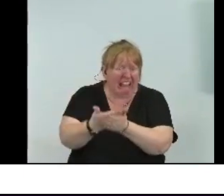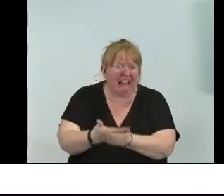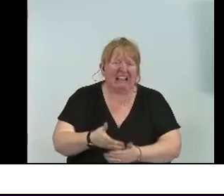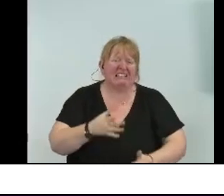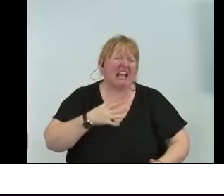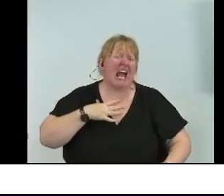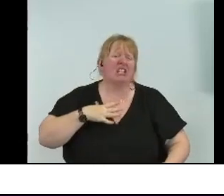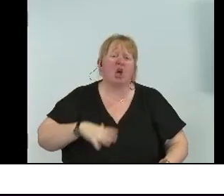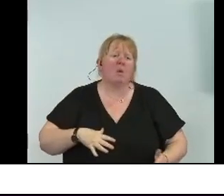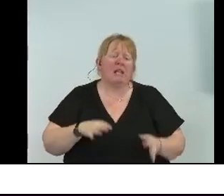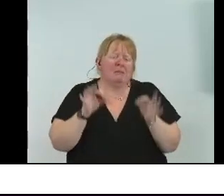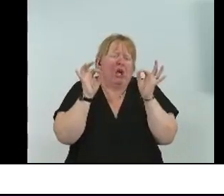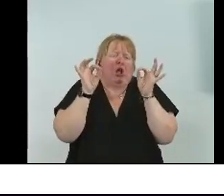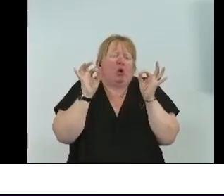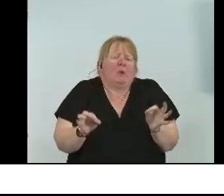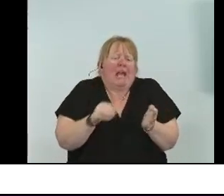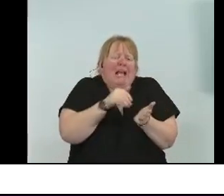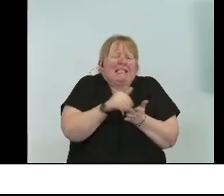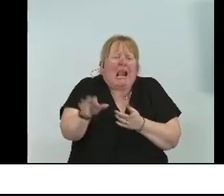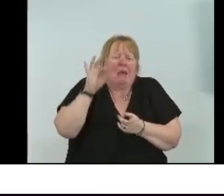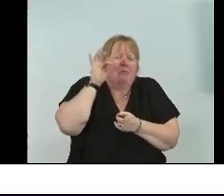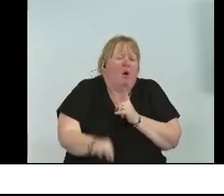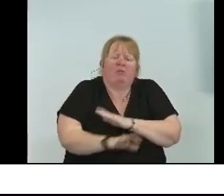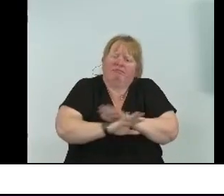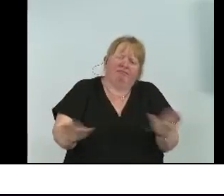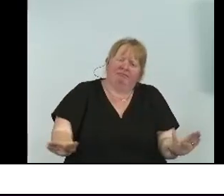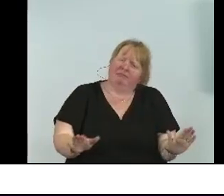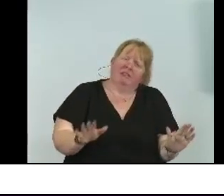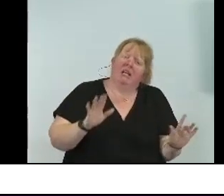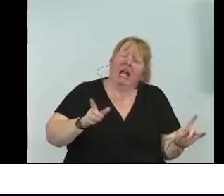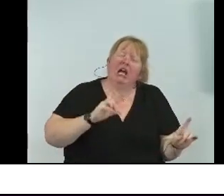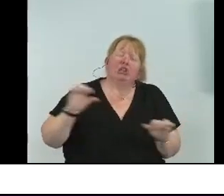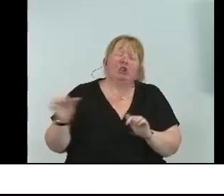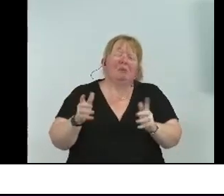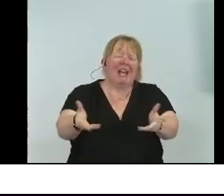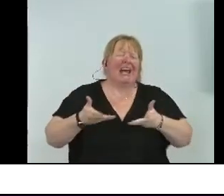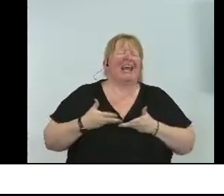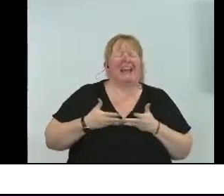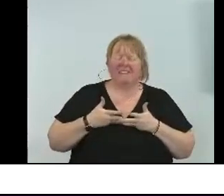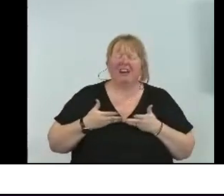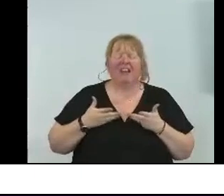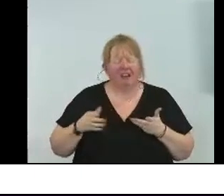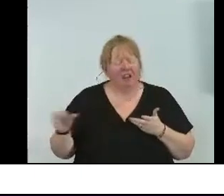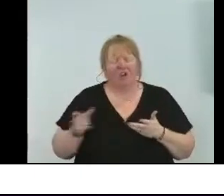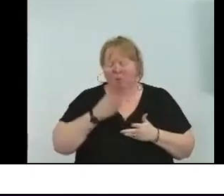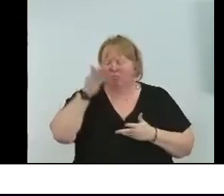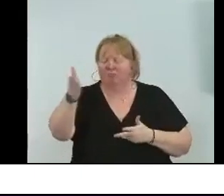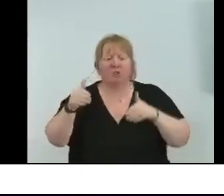I want every retailer to do it. You should. It should just be a given that you can go into a store, and you can access the experience.